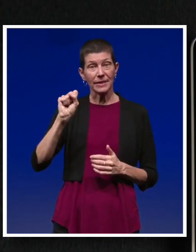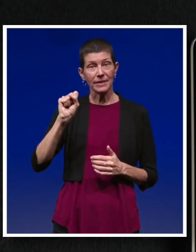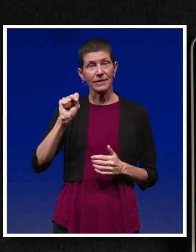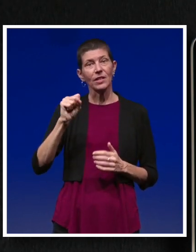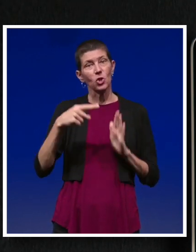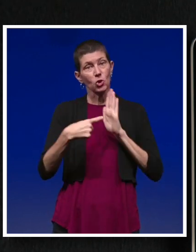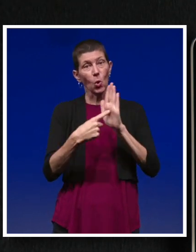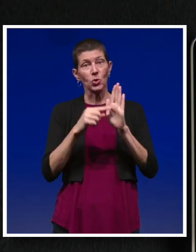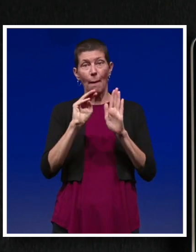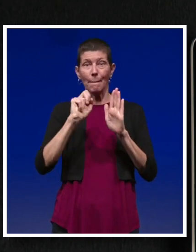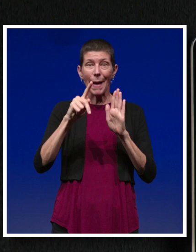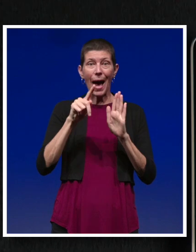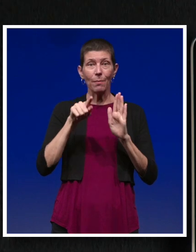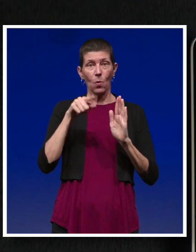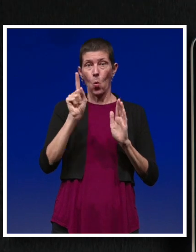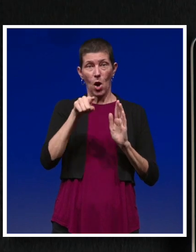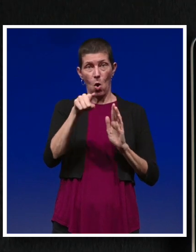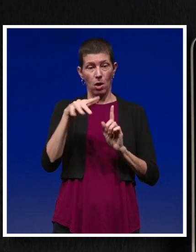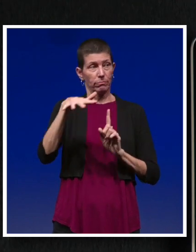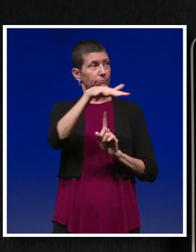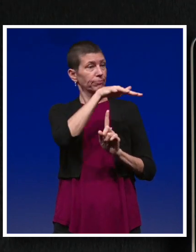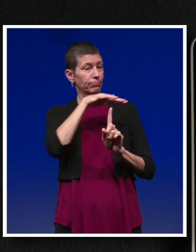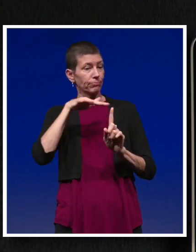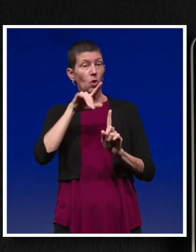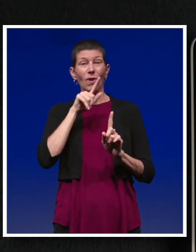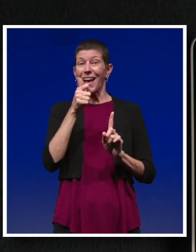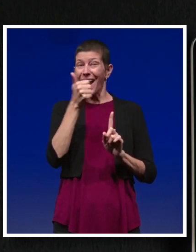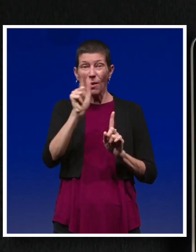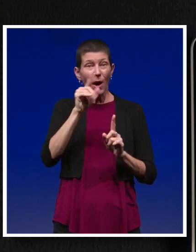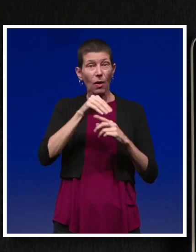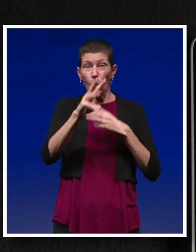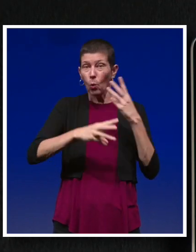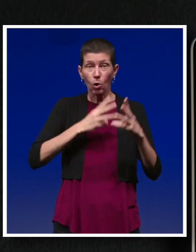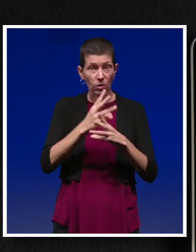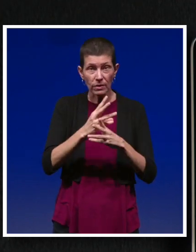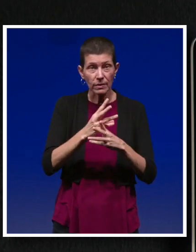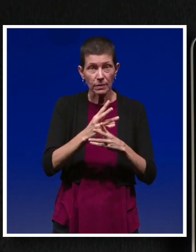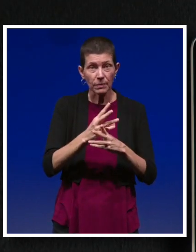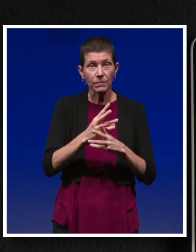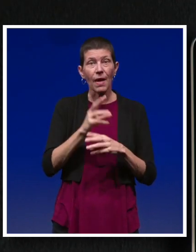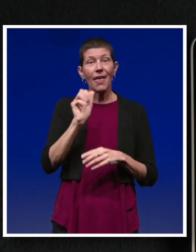the MAPS app gives you the map of your surrounding area or any area in the world.